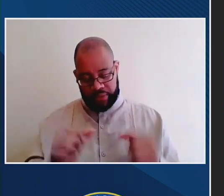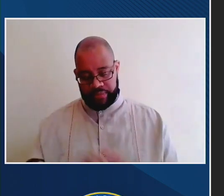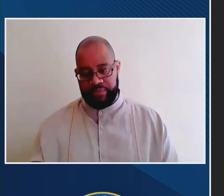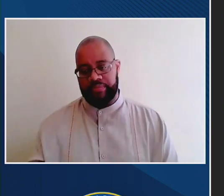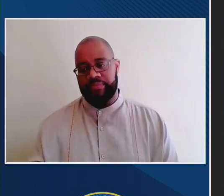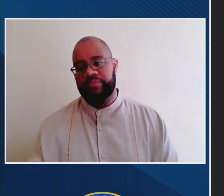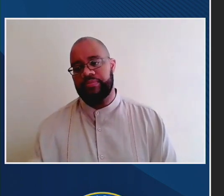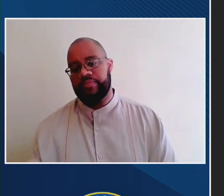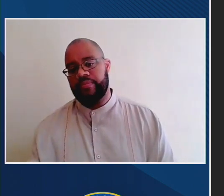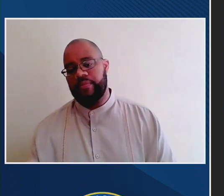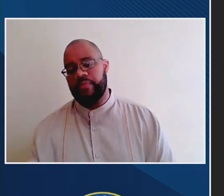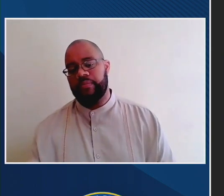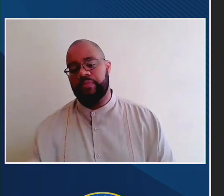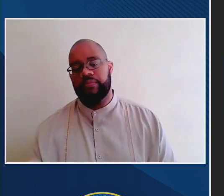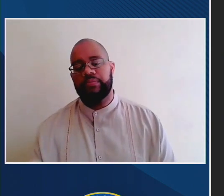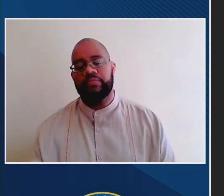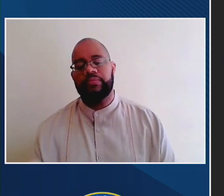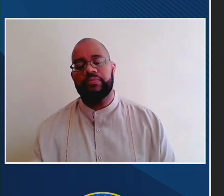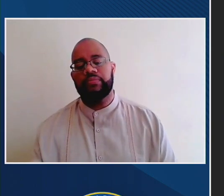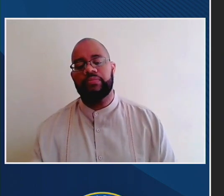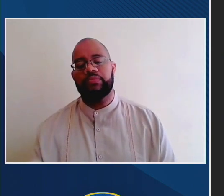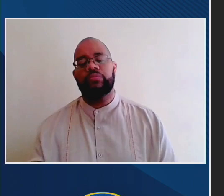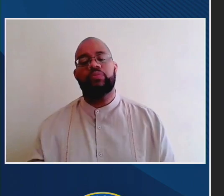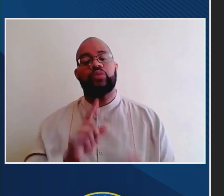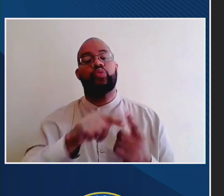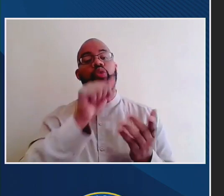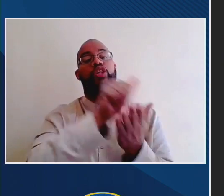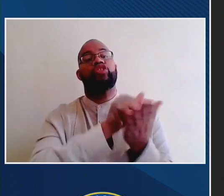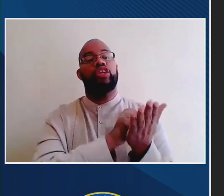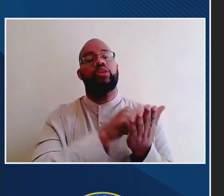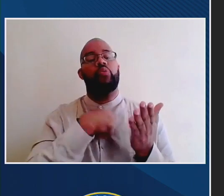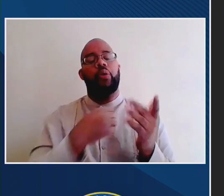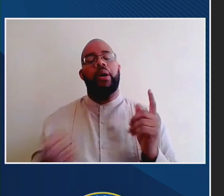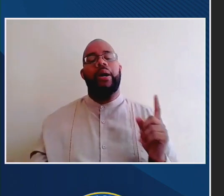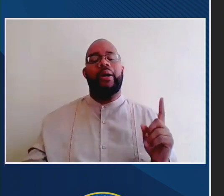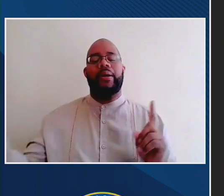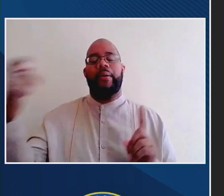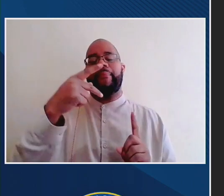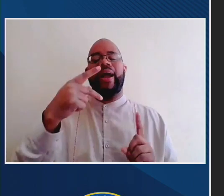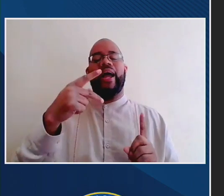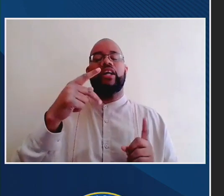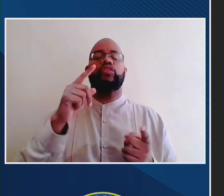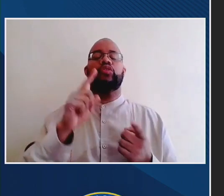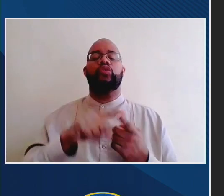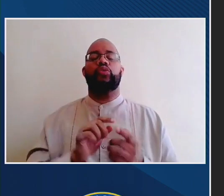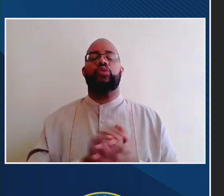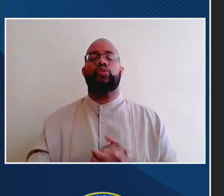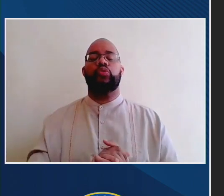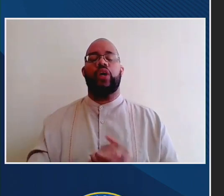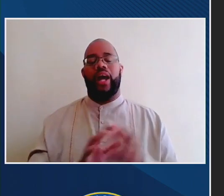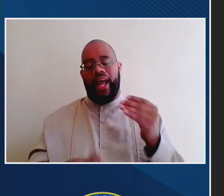At this point into the agenda, we will come back to the adding of a distance Ed